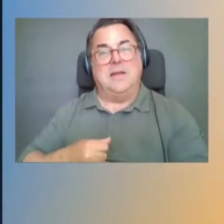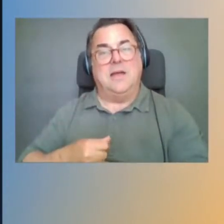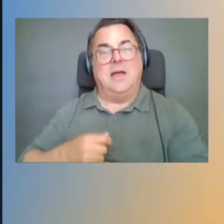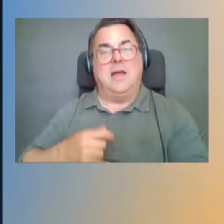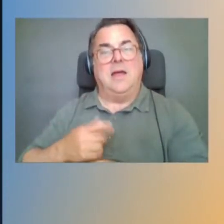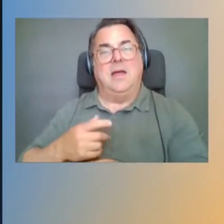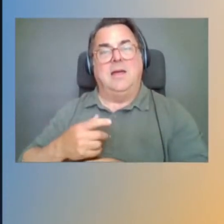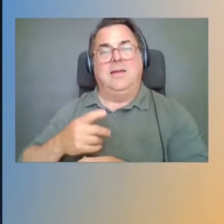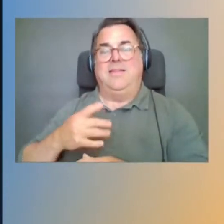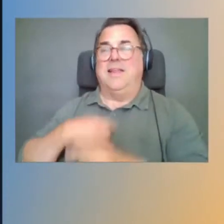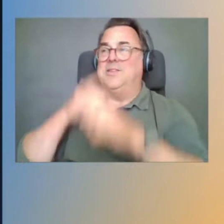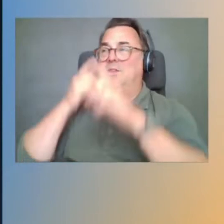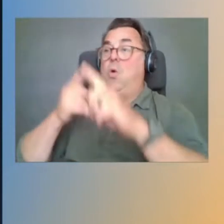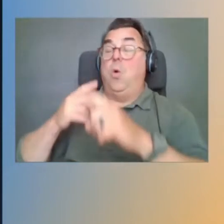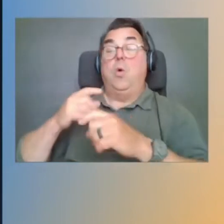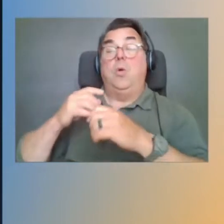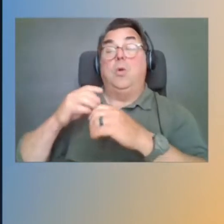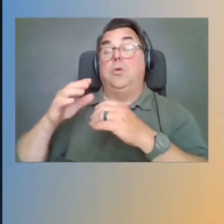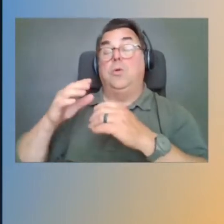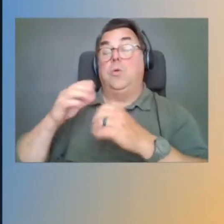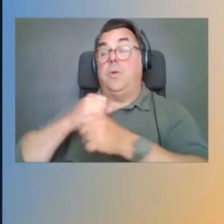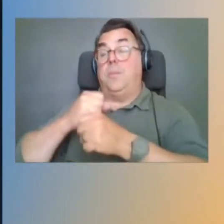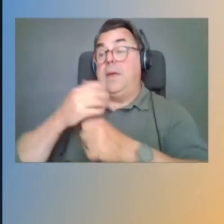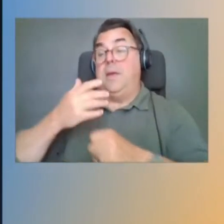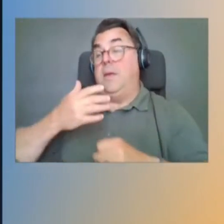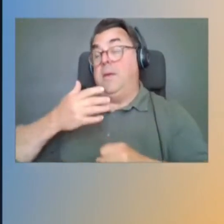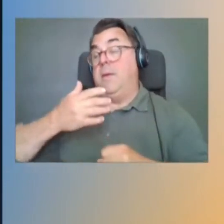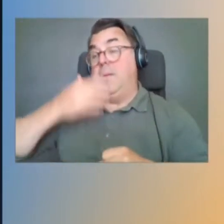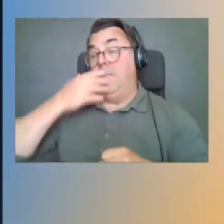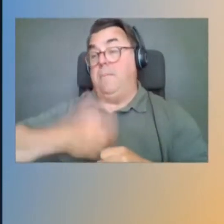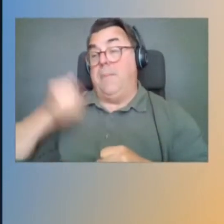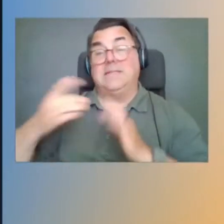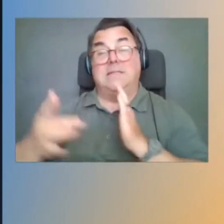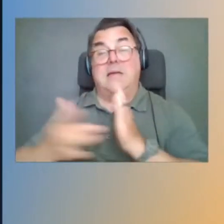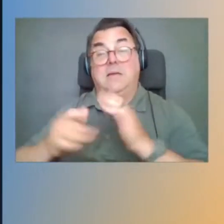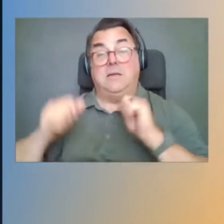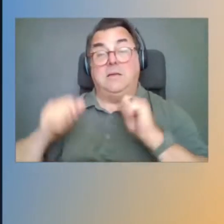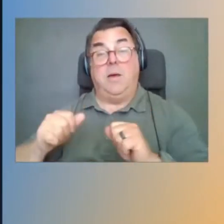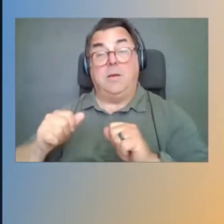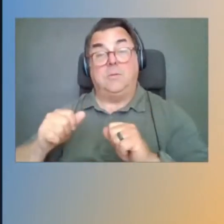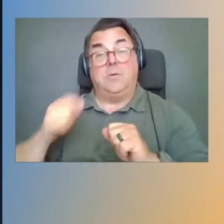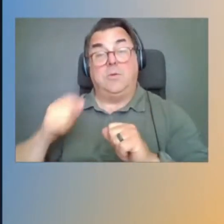to build the best possible technology to accelerate machine learning workloads.